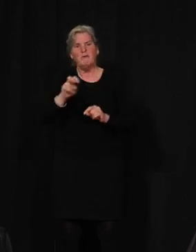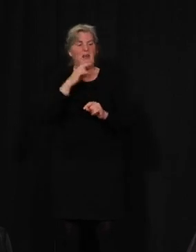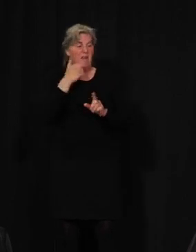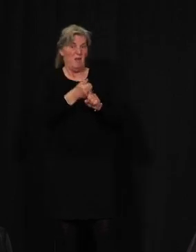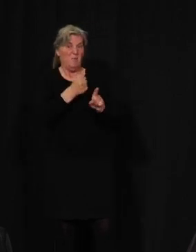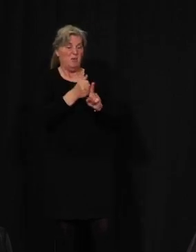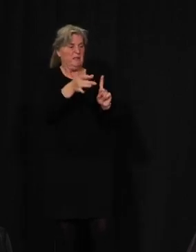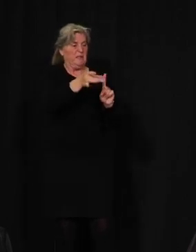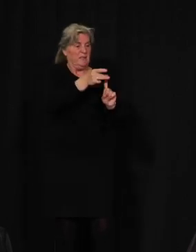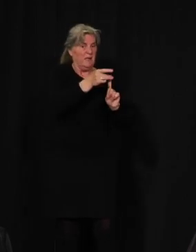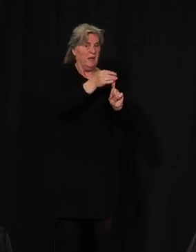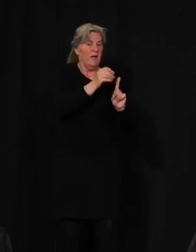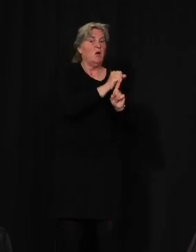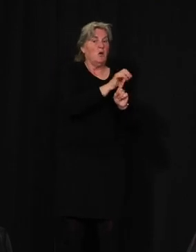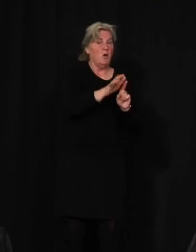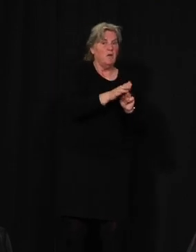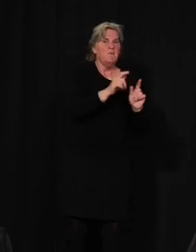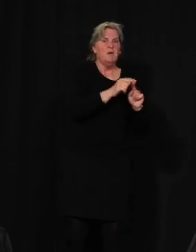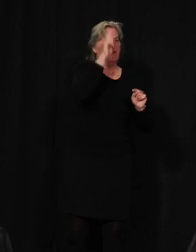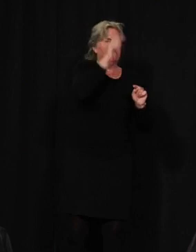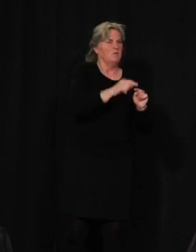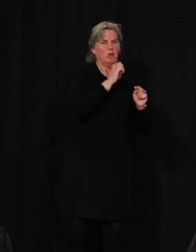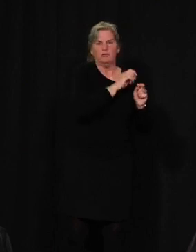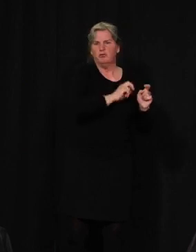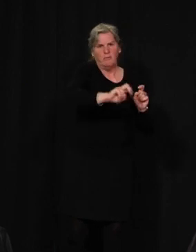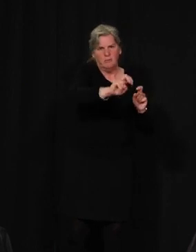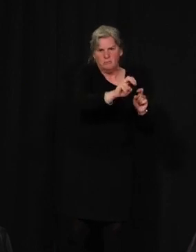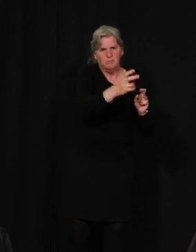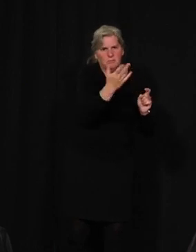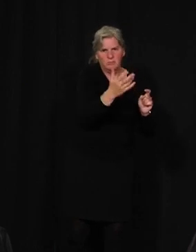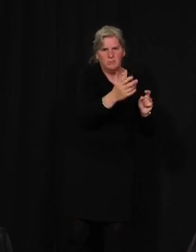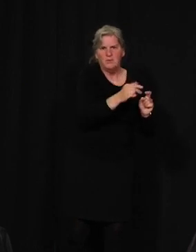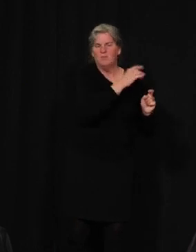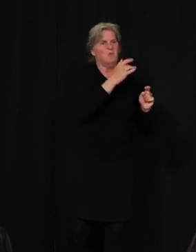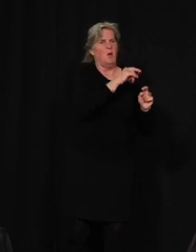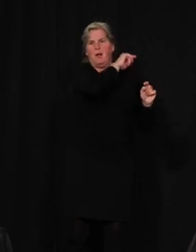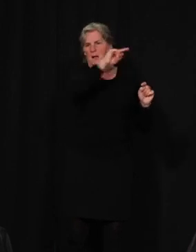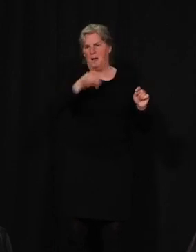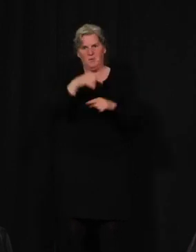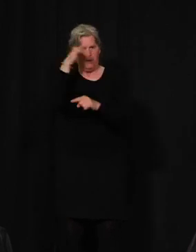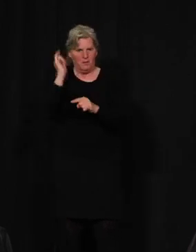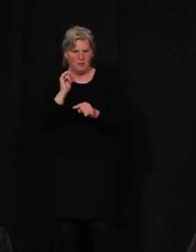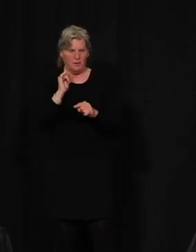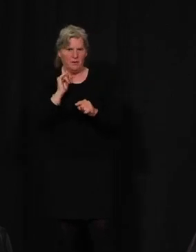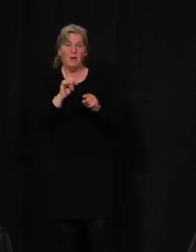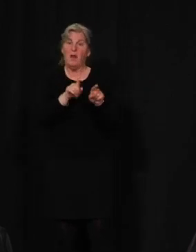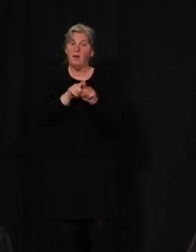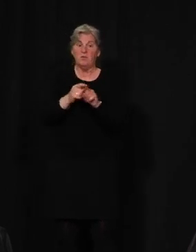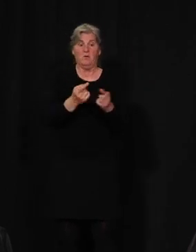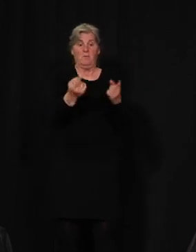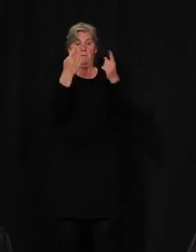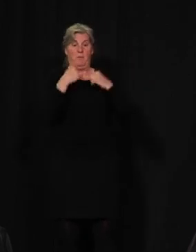Add to that instructions at the border to safely space to avoid high-risk areas, where to go whn